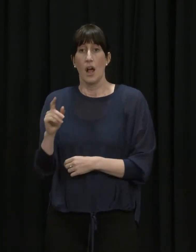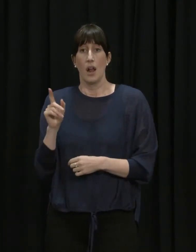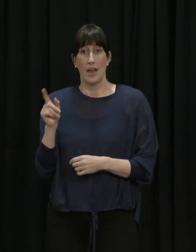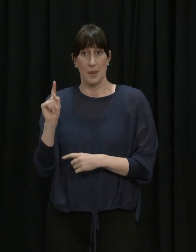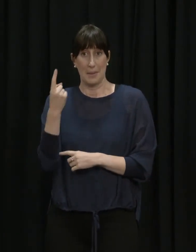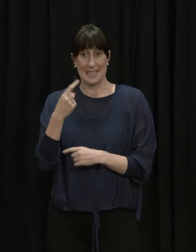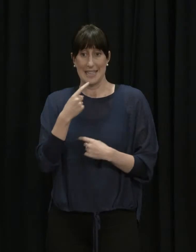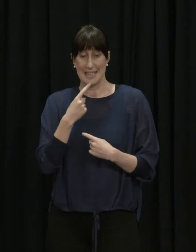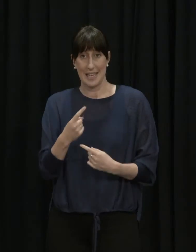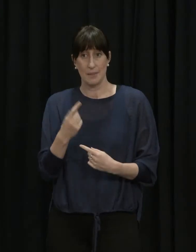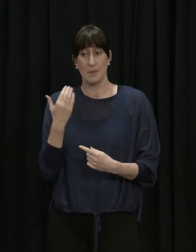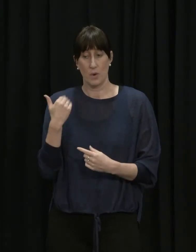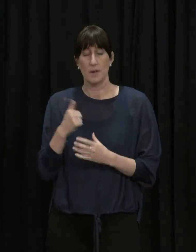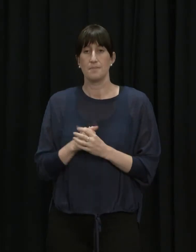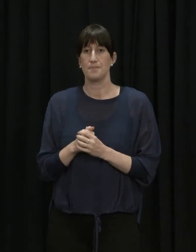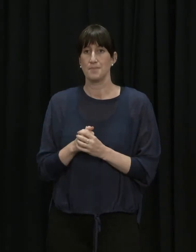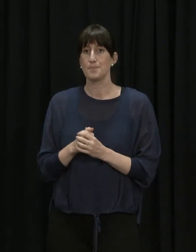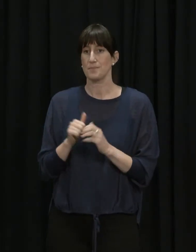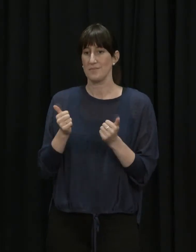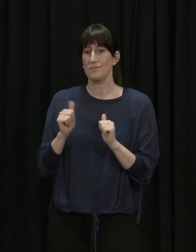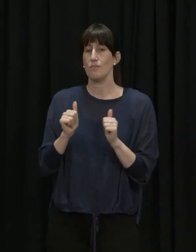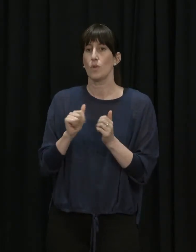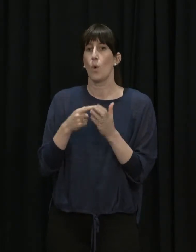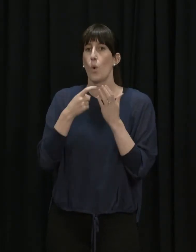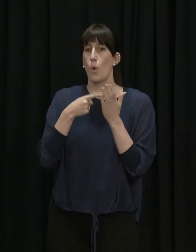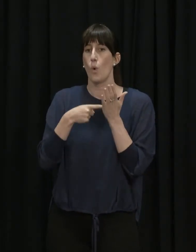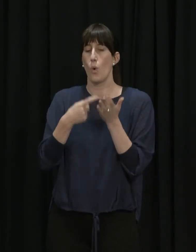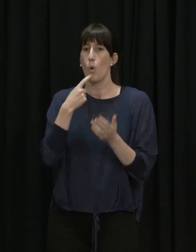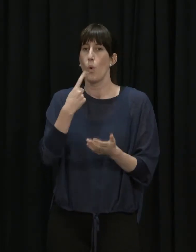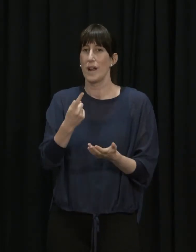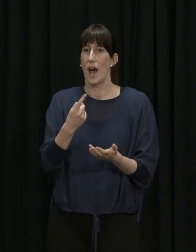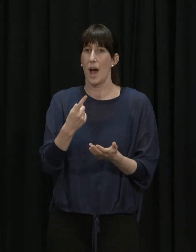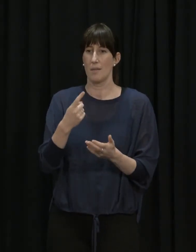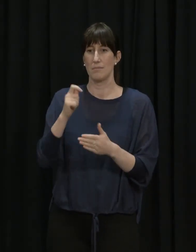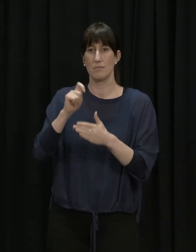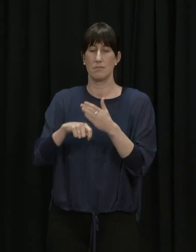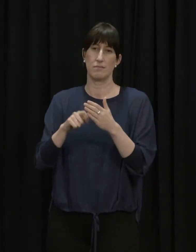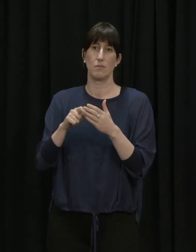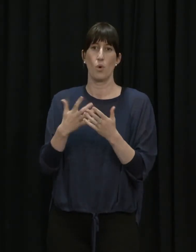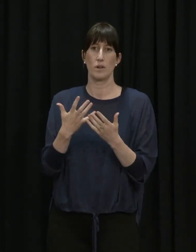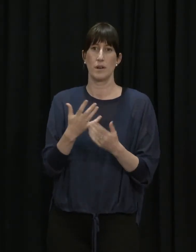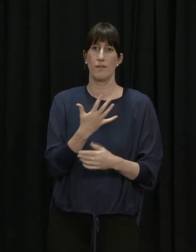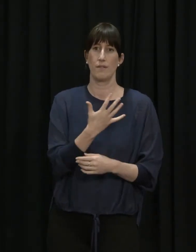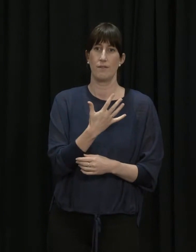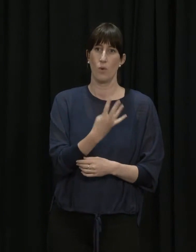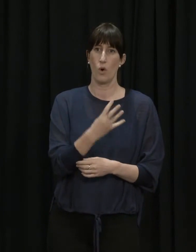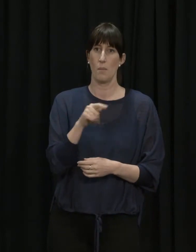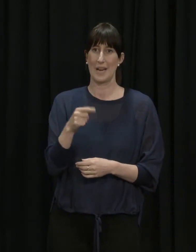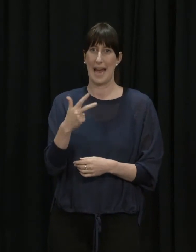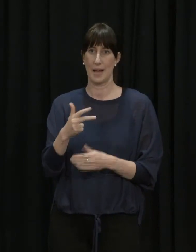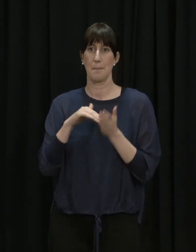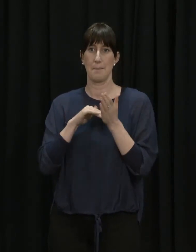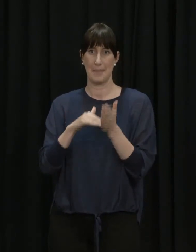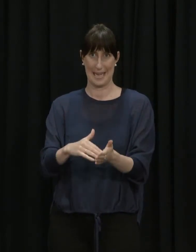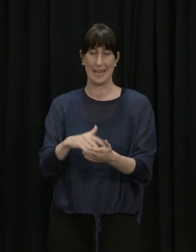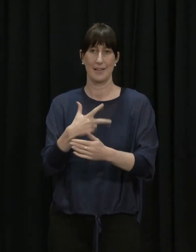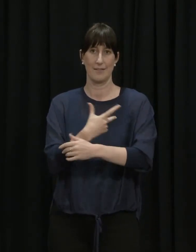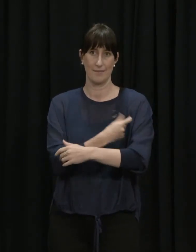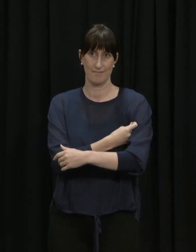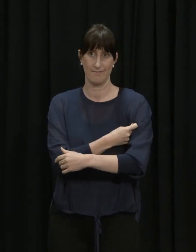course as the minister has